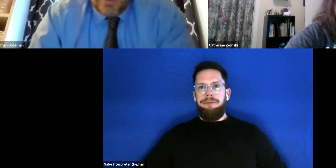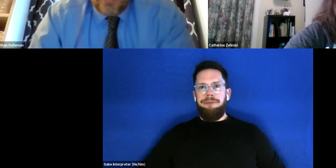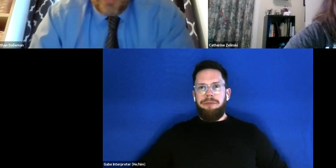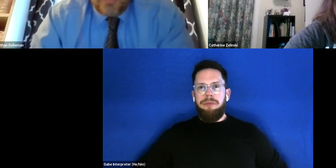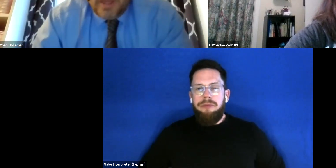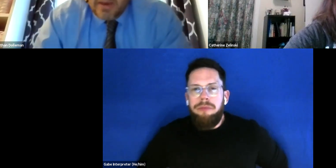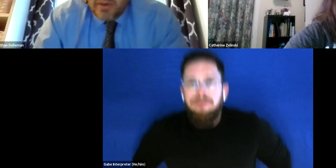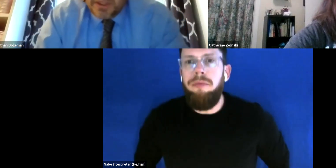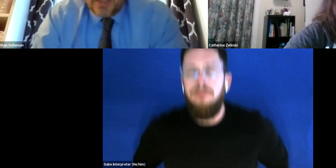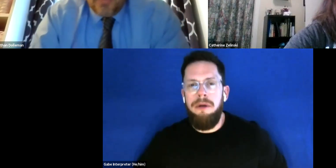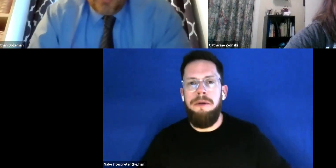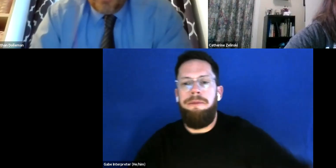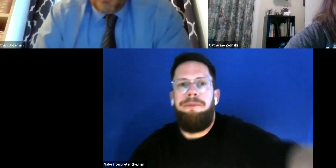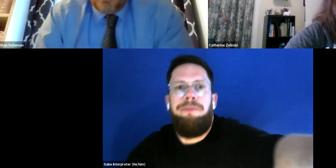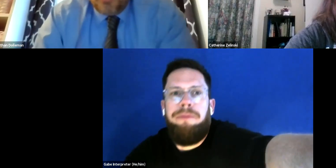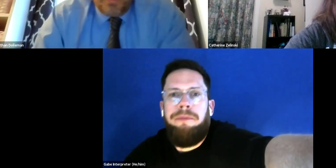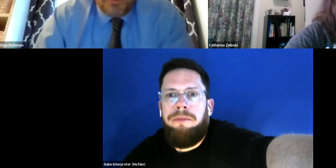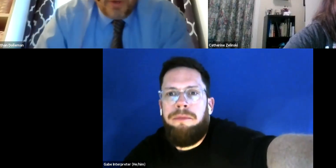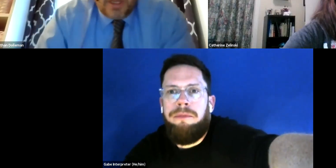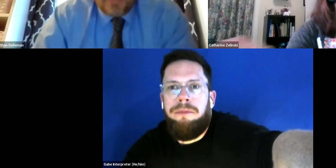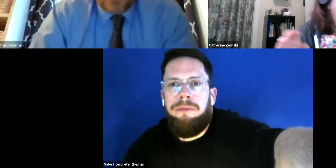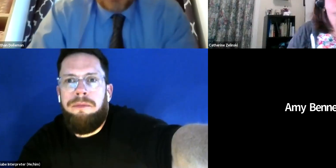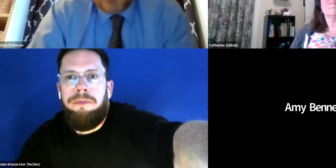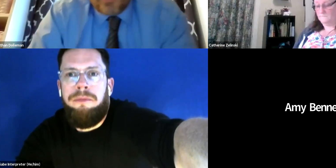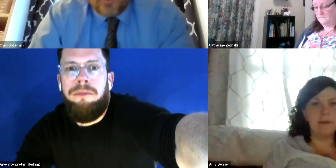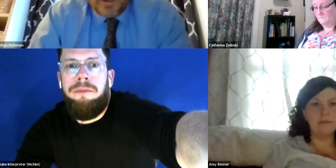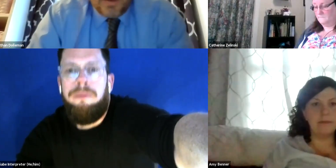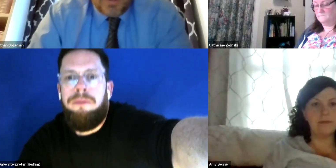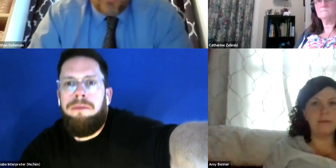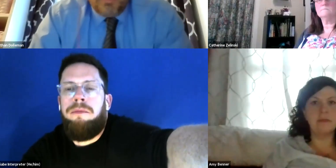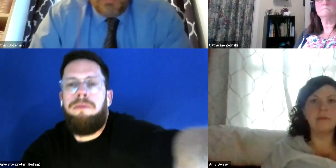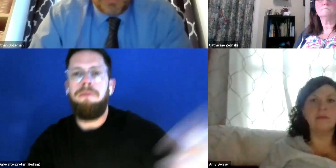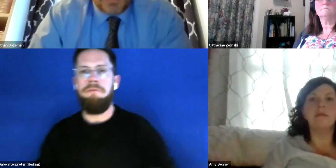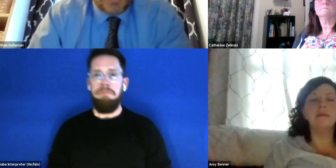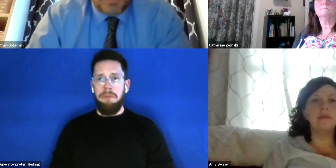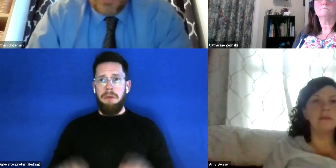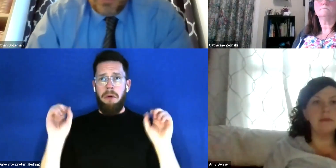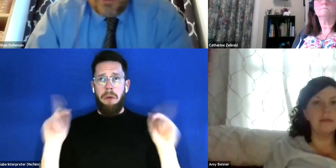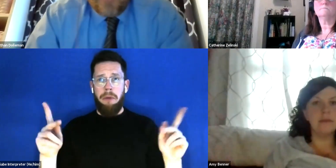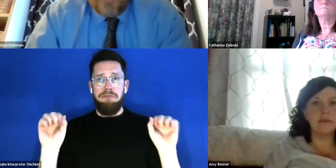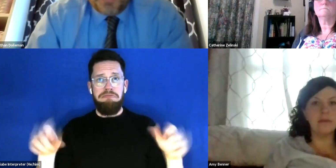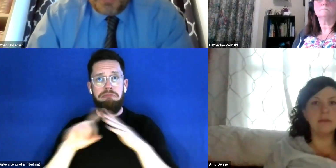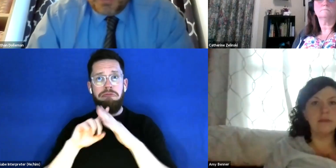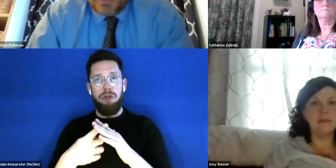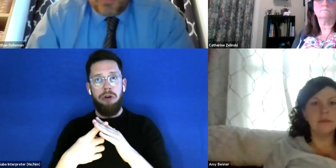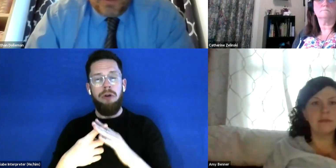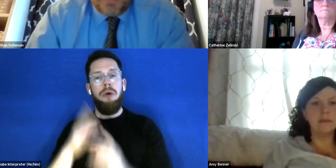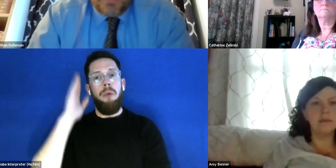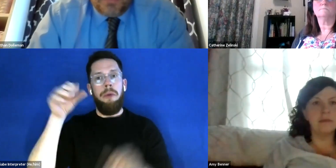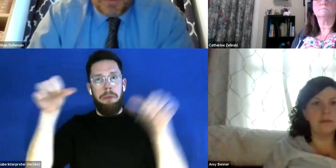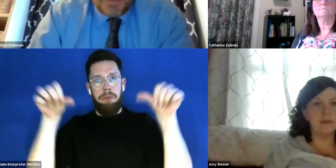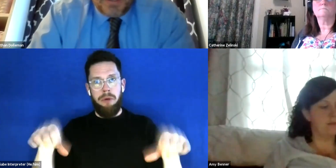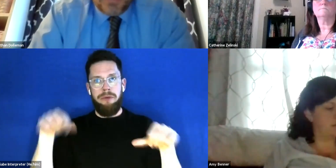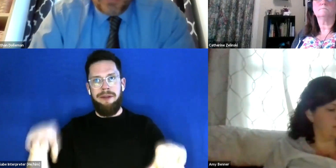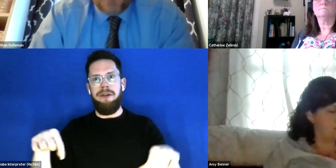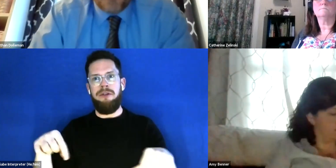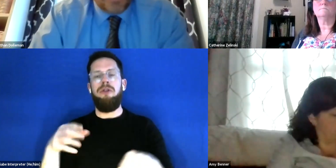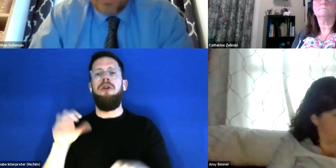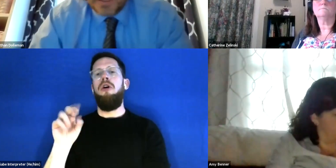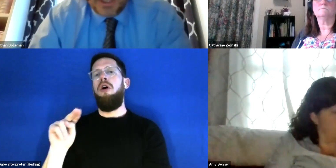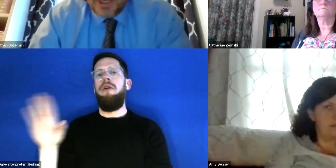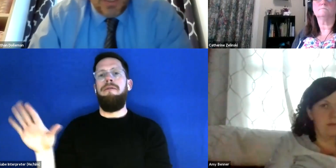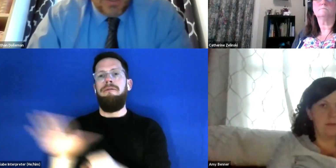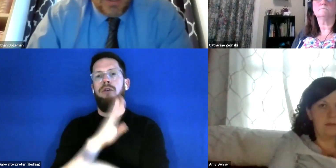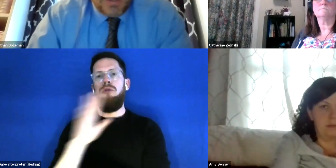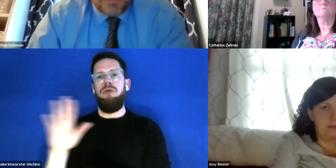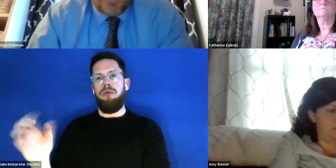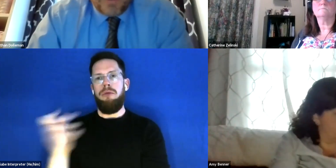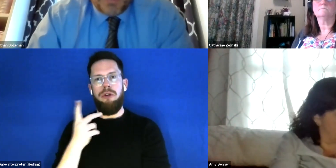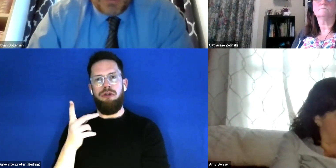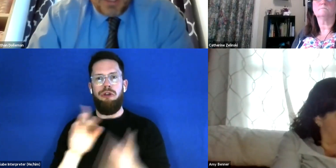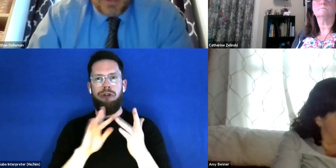Ethan Dolleman: Alright, well, I think we'll we'll just get going here and as more people join there'll be great this is being recorded and will be posting this on our full return site as well, so that people can see the presentation that we're going to provide just today.